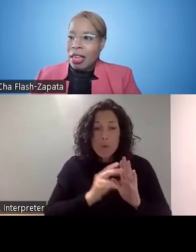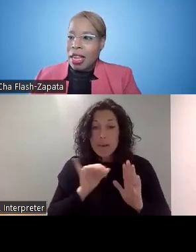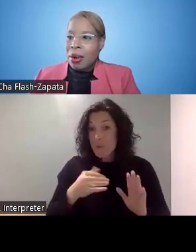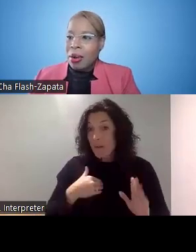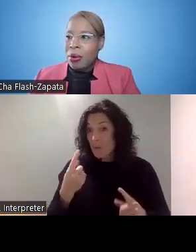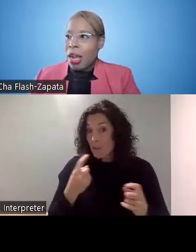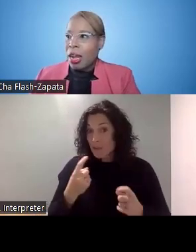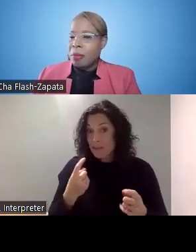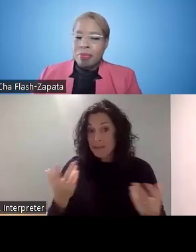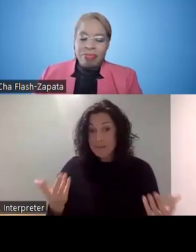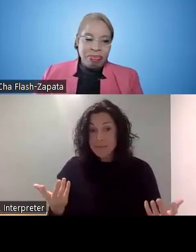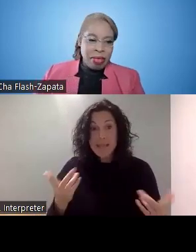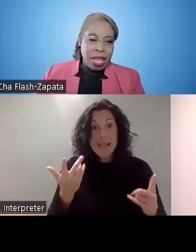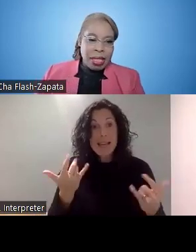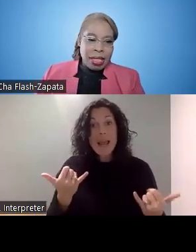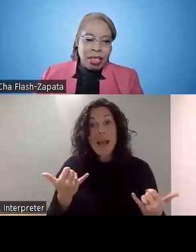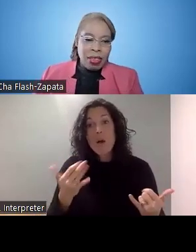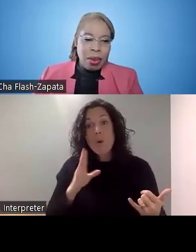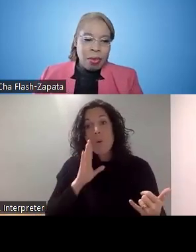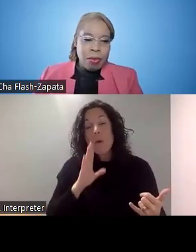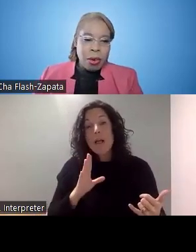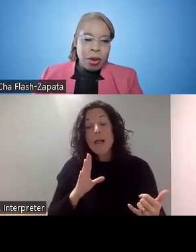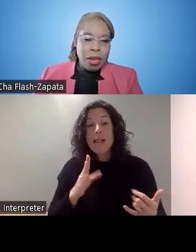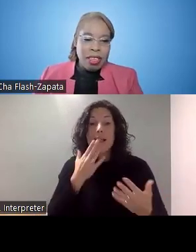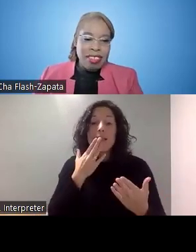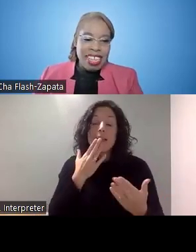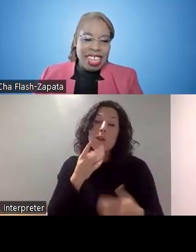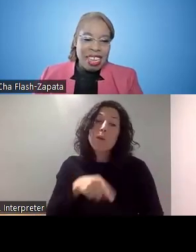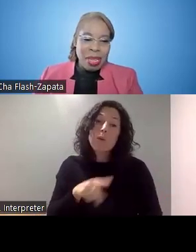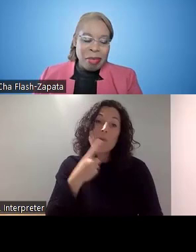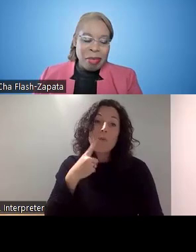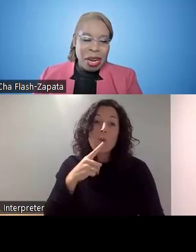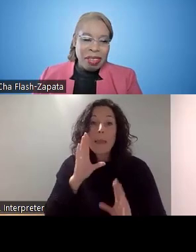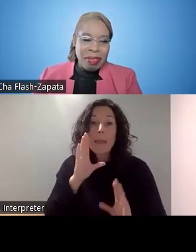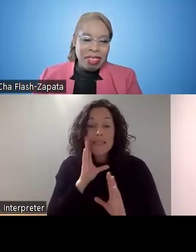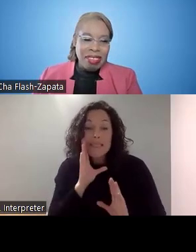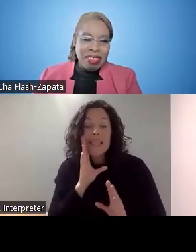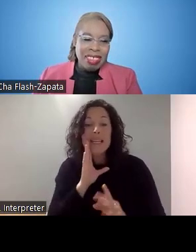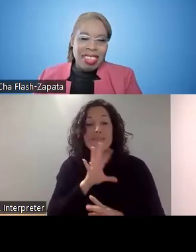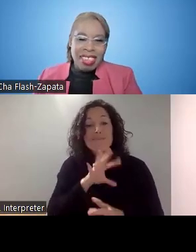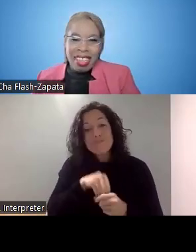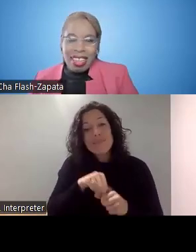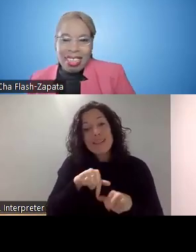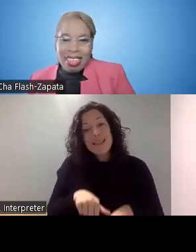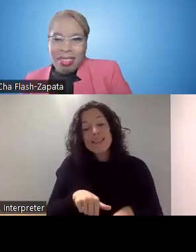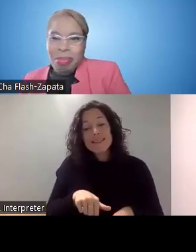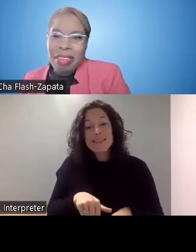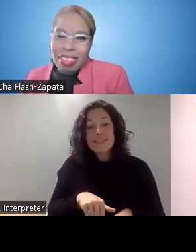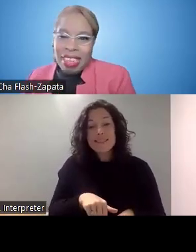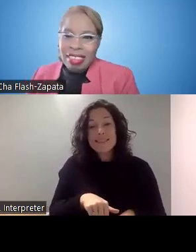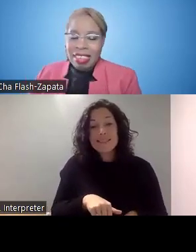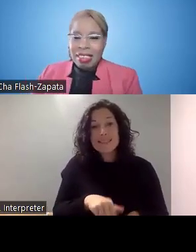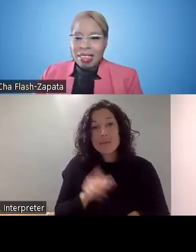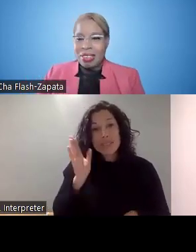and now I thank you all for listening and being a part of this presentation.